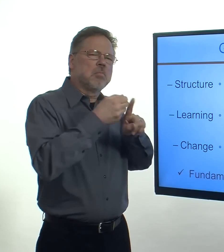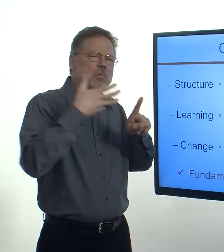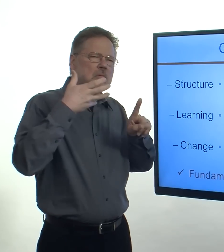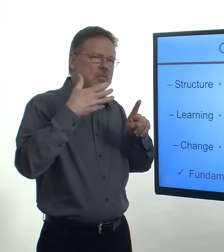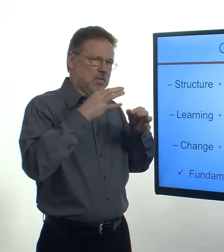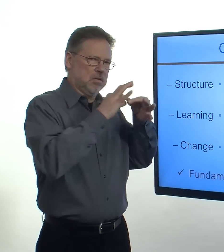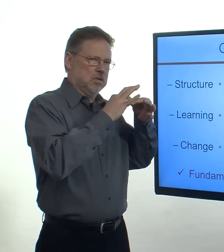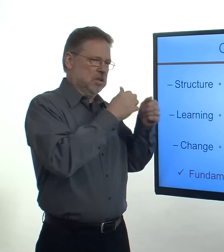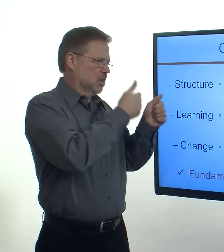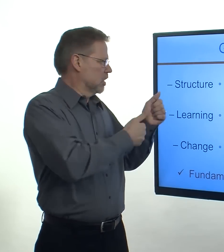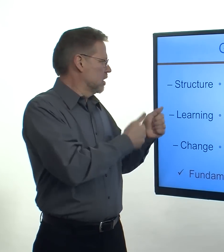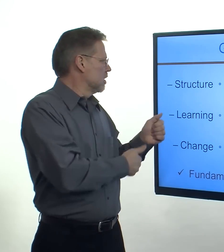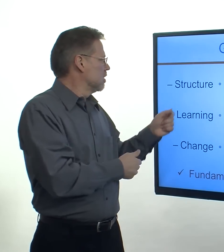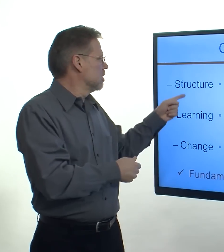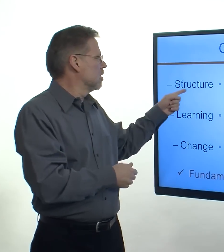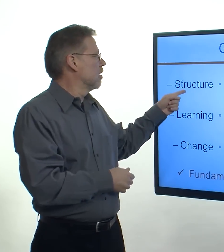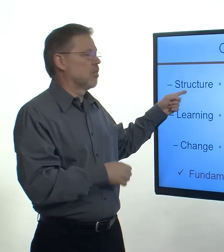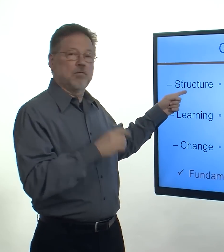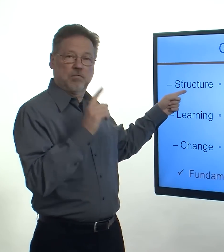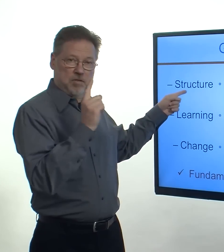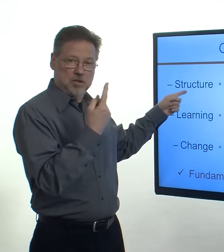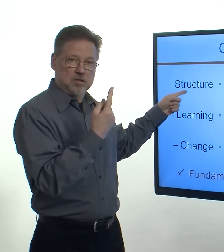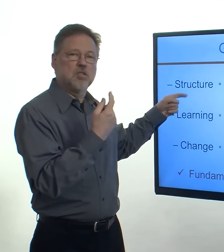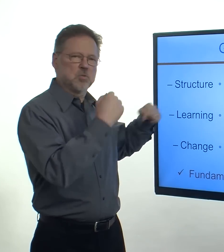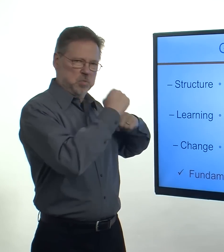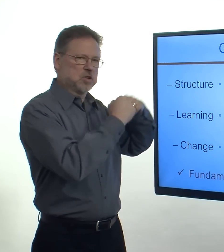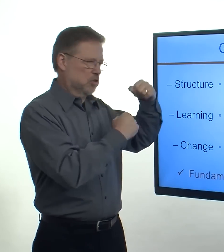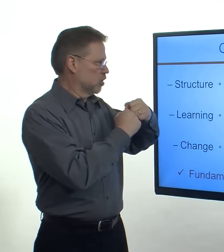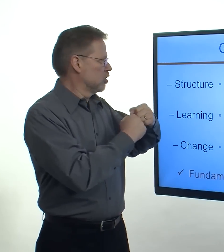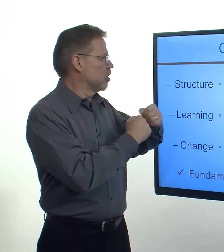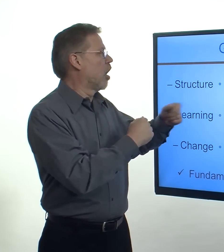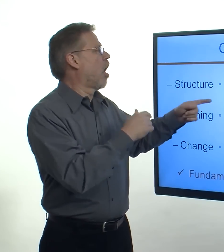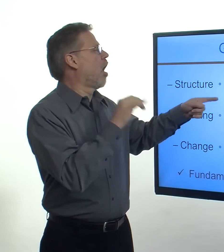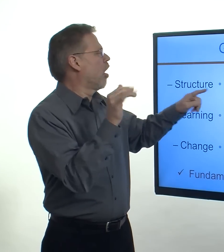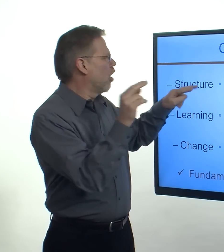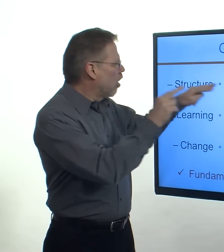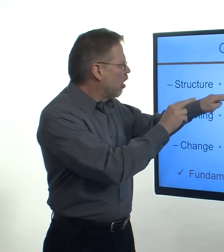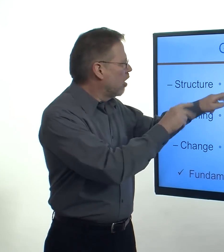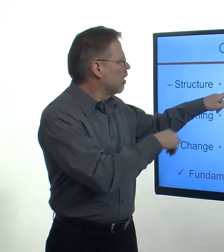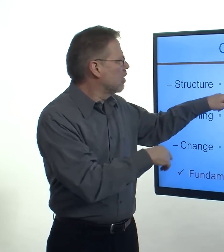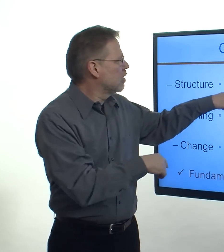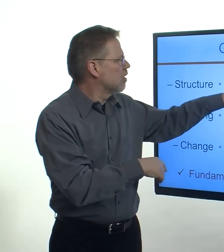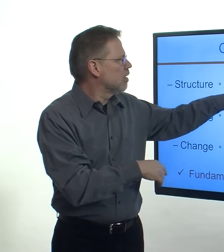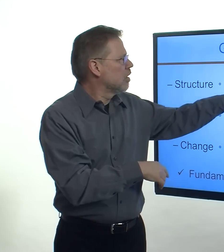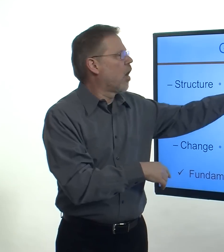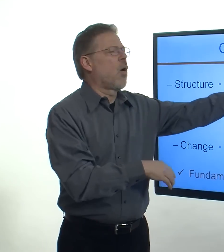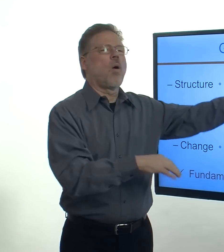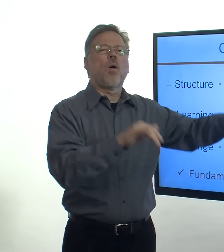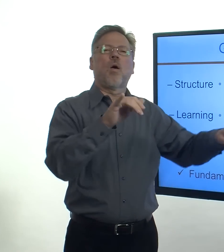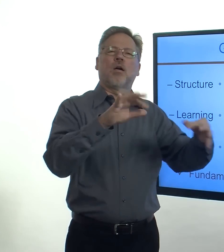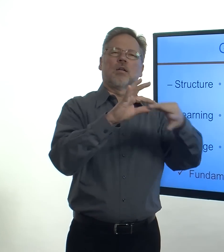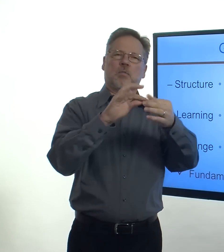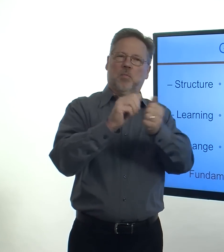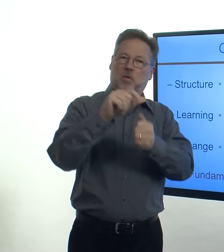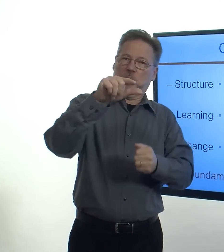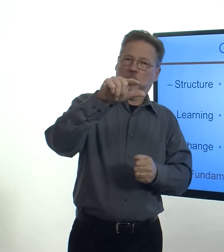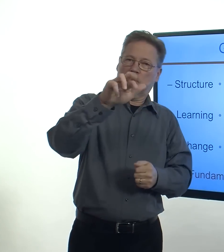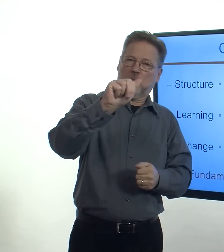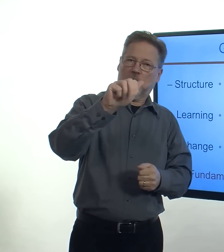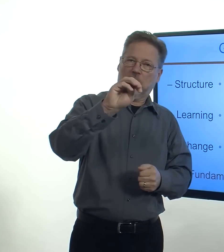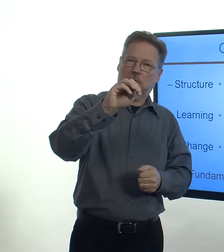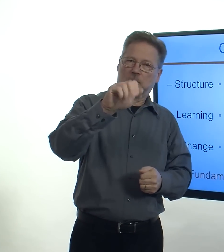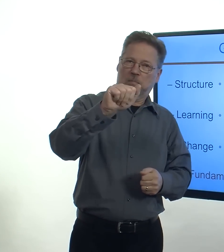go over each one. First, we’ll talk about structure in which we’ll look at layers